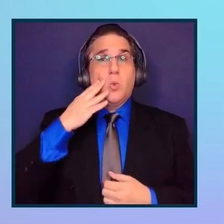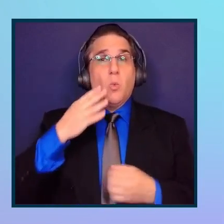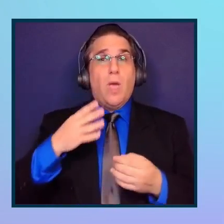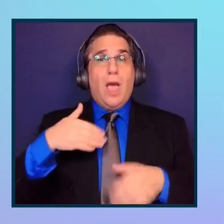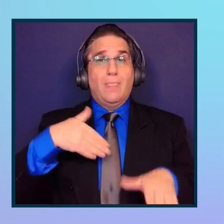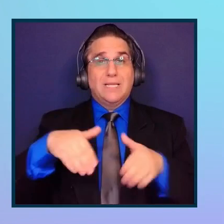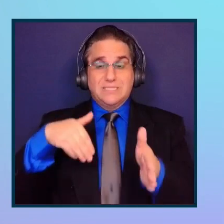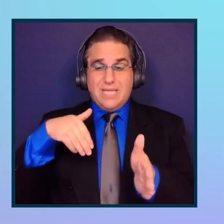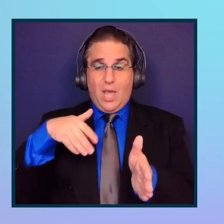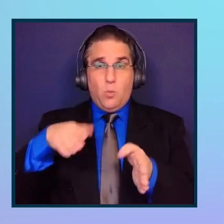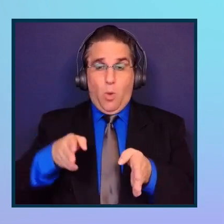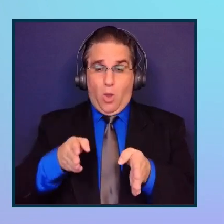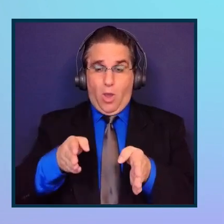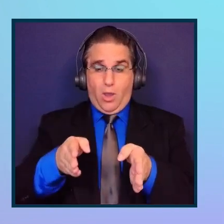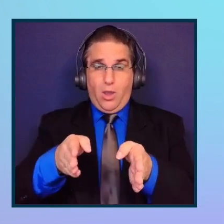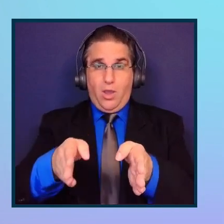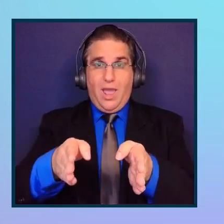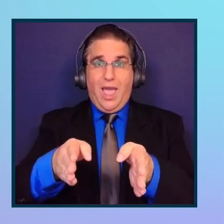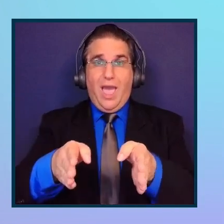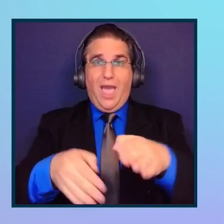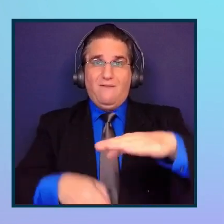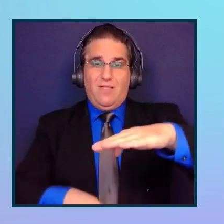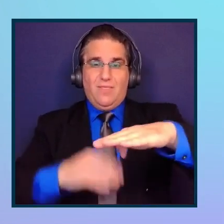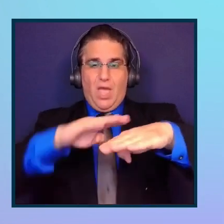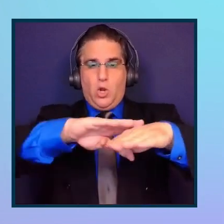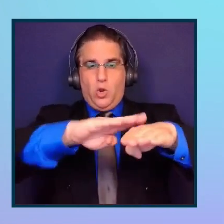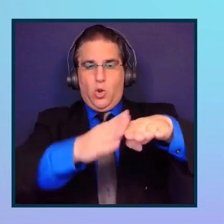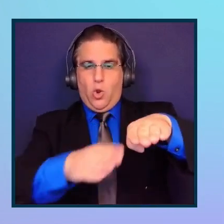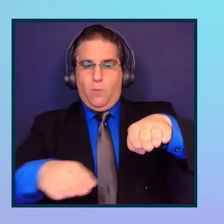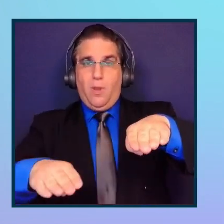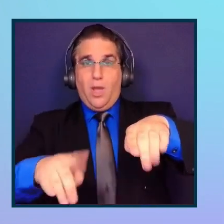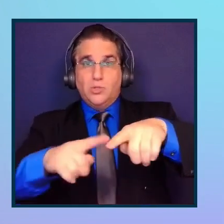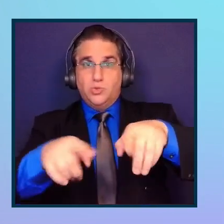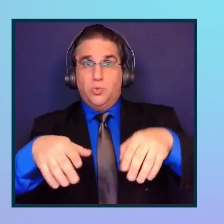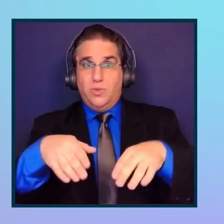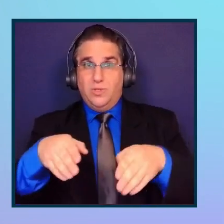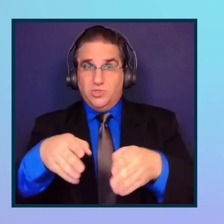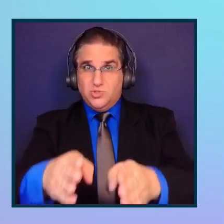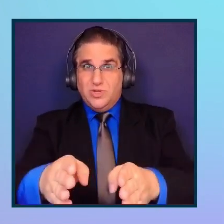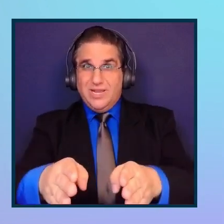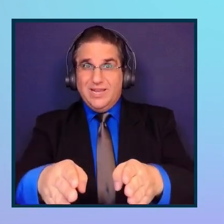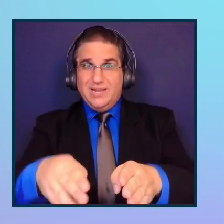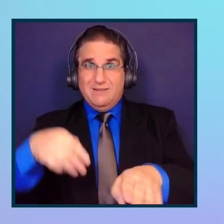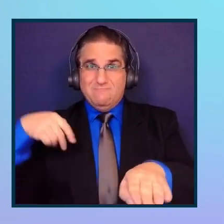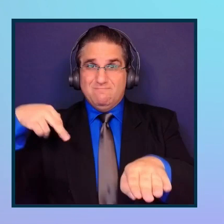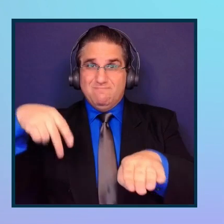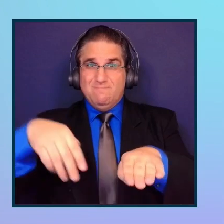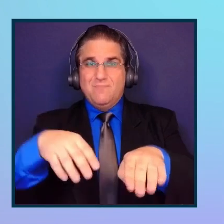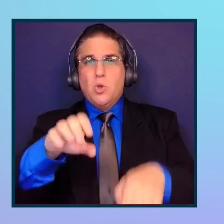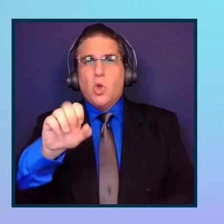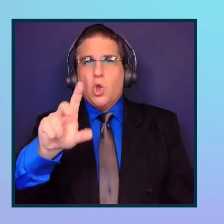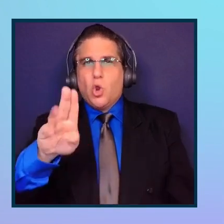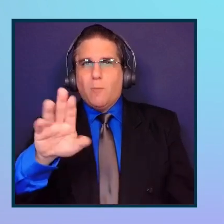people that use skateboards will also use a curb cut, curb cuts stopped being made to the specifications